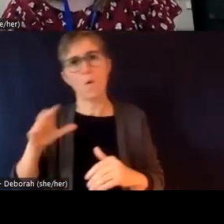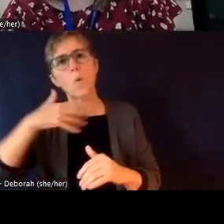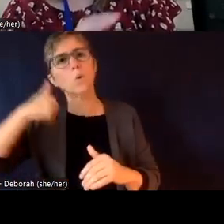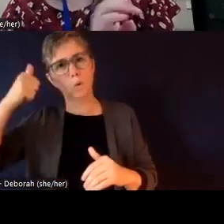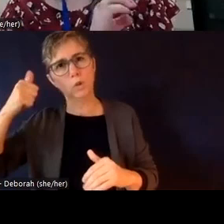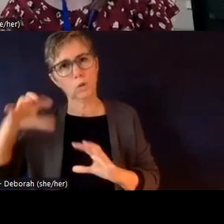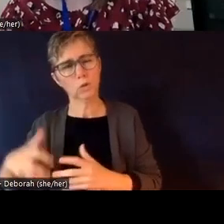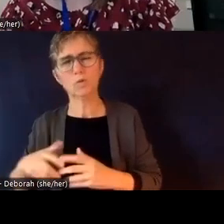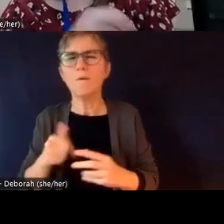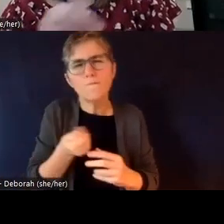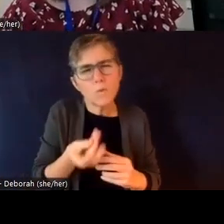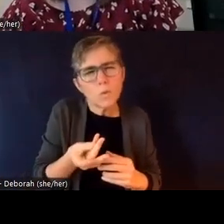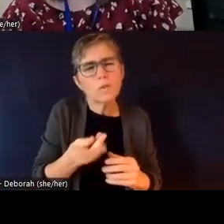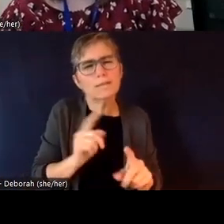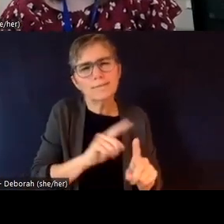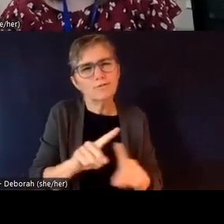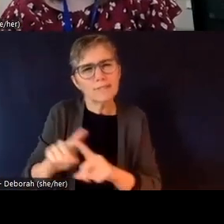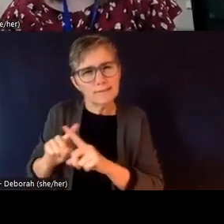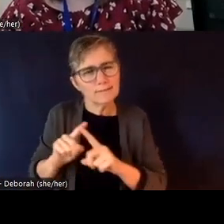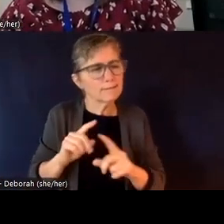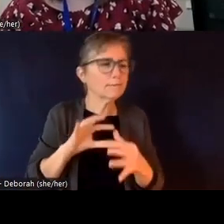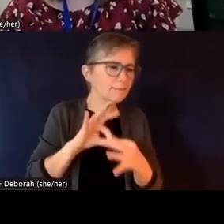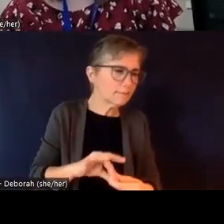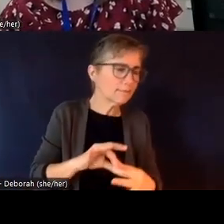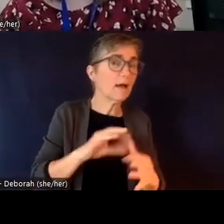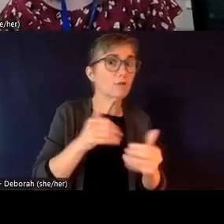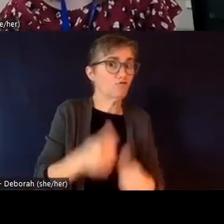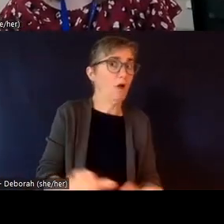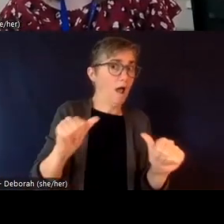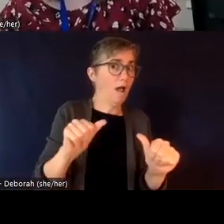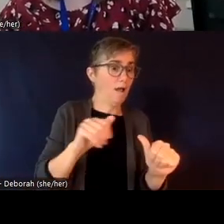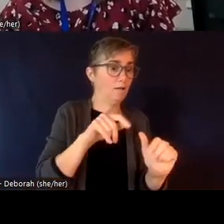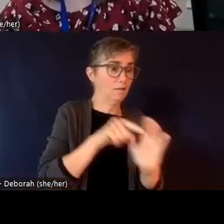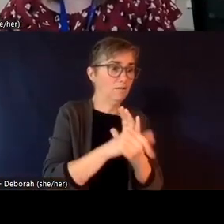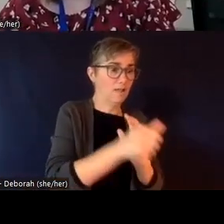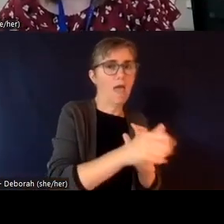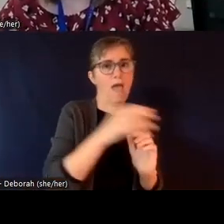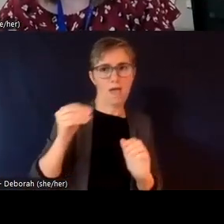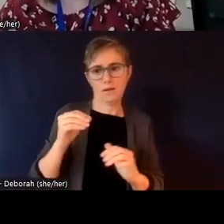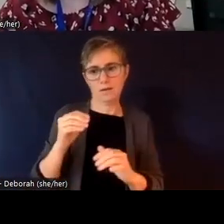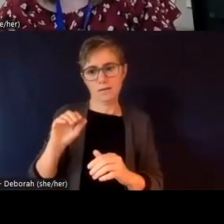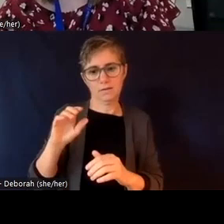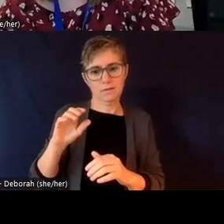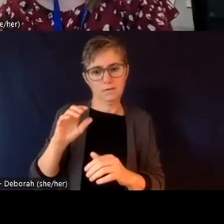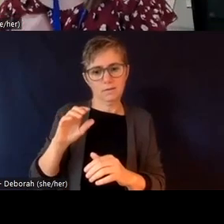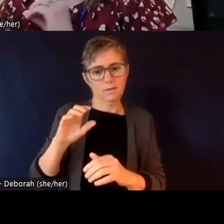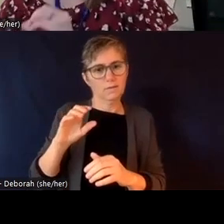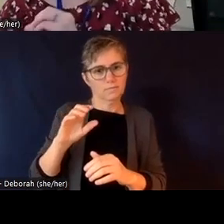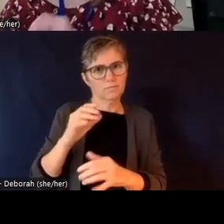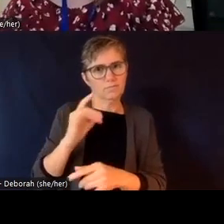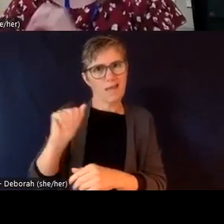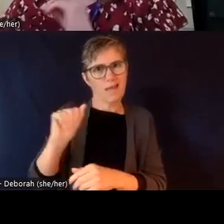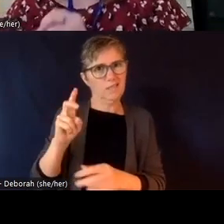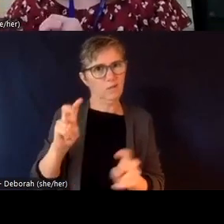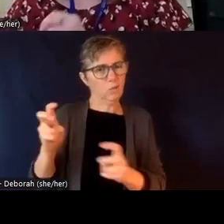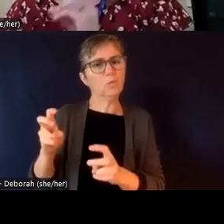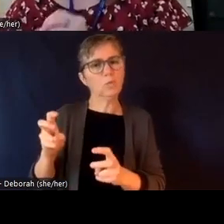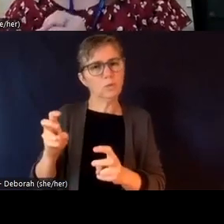to suicide attempts and alcohol use problems. So we'll keep this in mind. So men and emerging